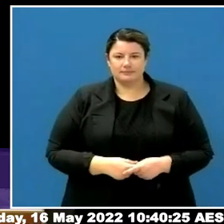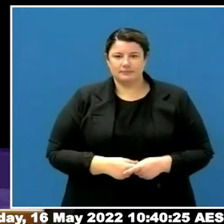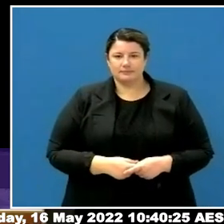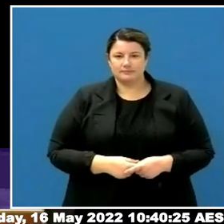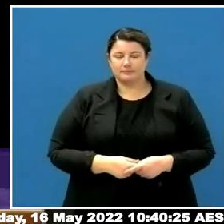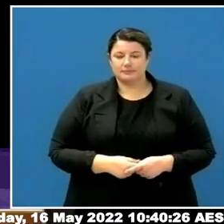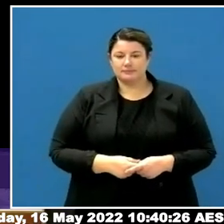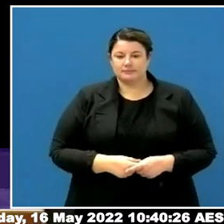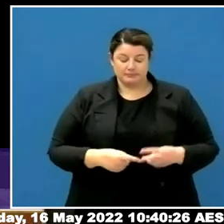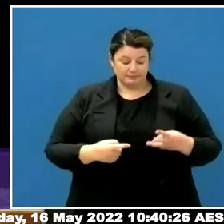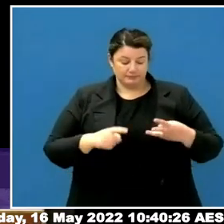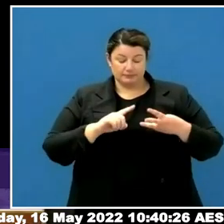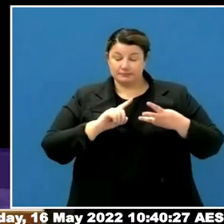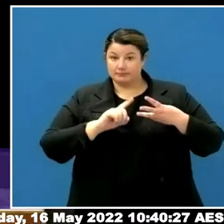I now turn to the third witness for today, Suzie.